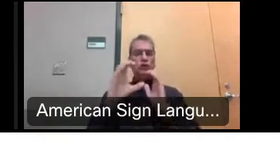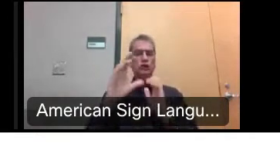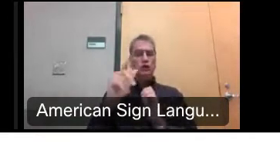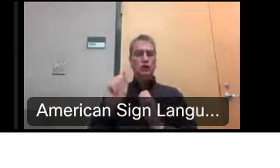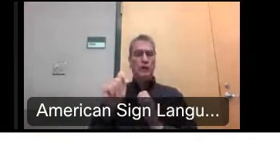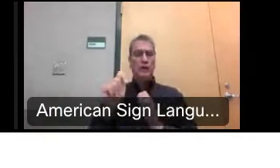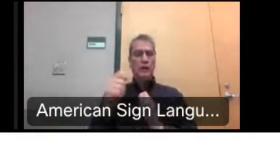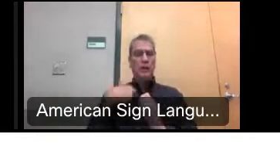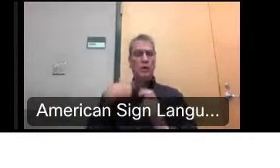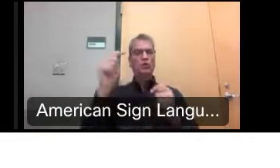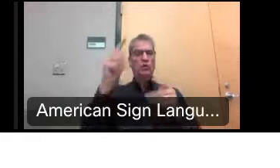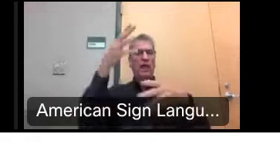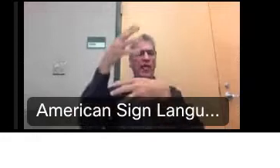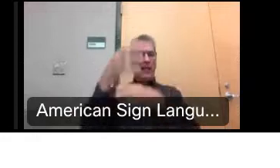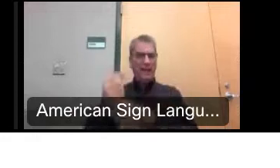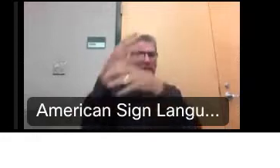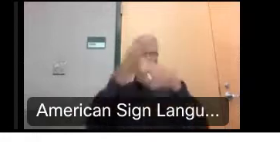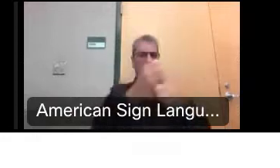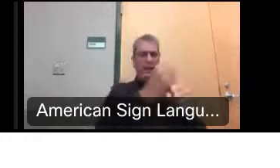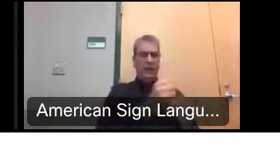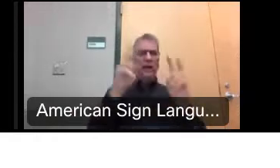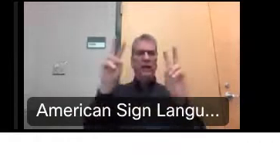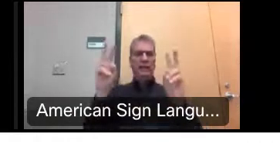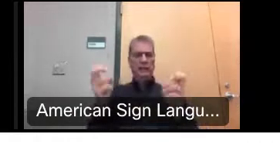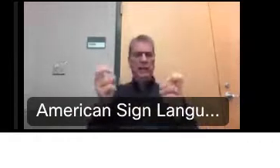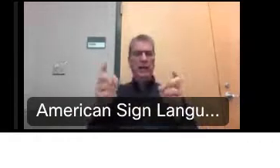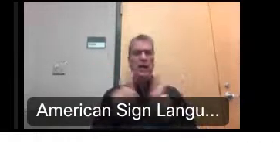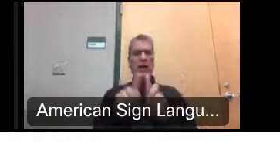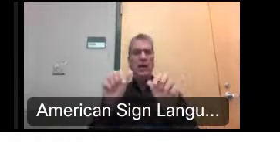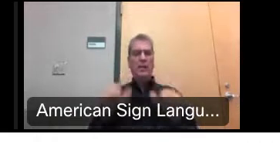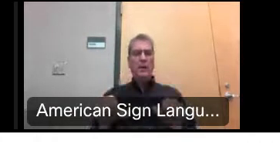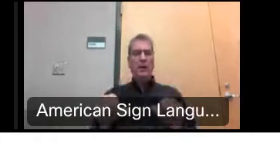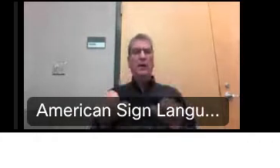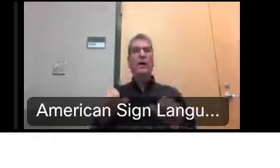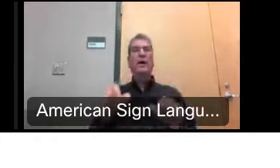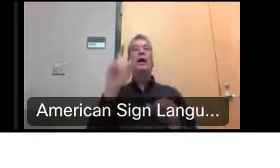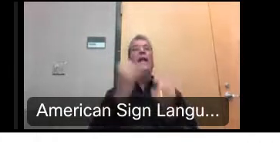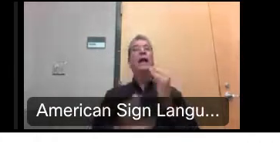and get as many topics as possible. Finally, please be aware that this meeting